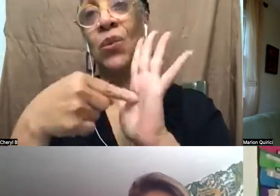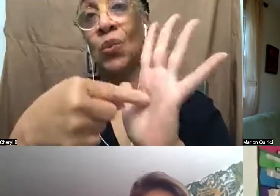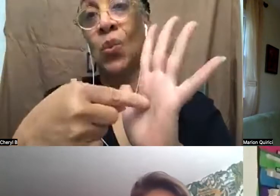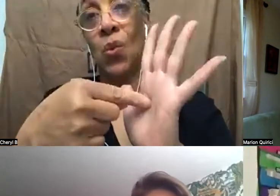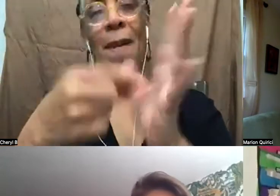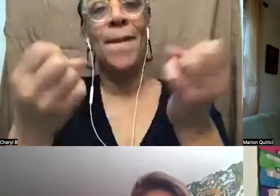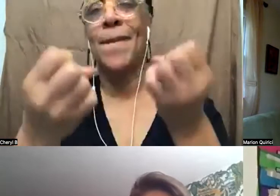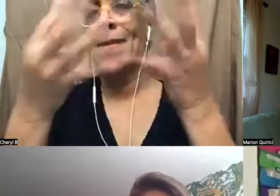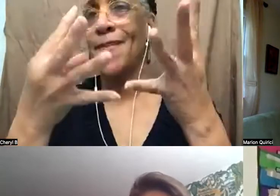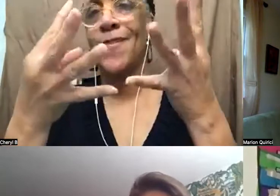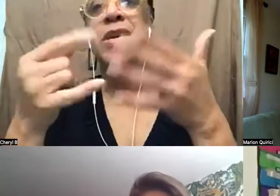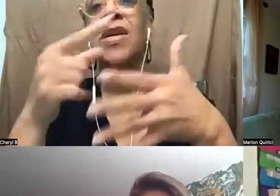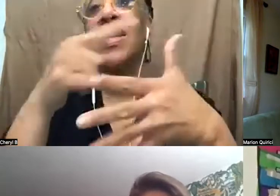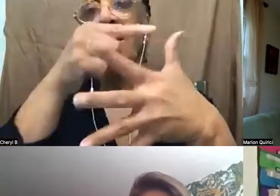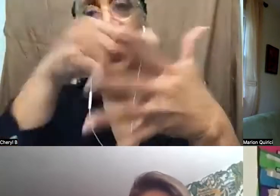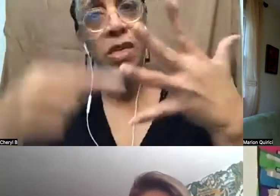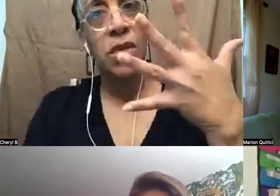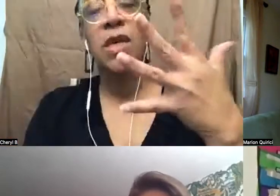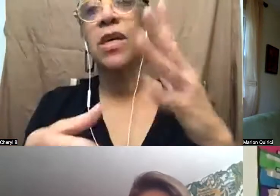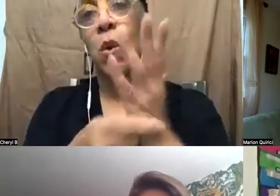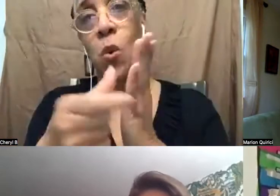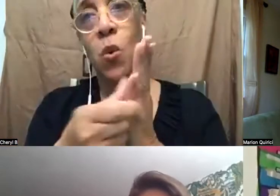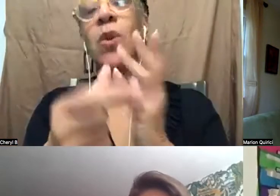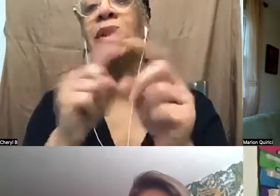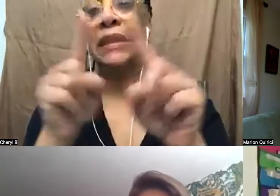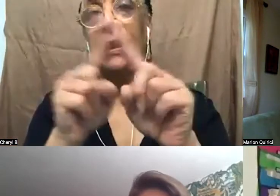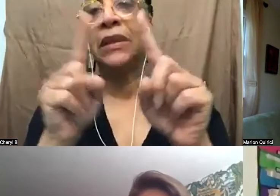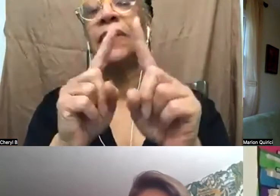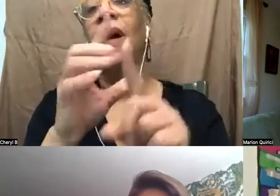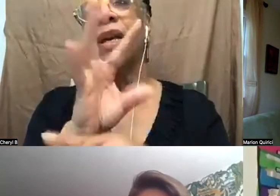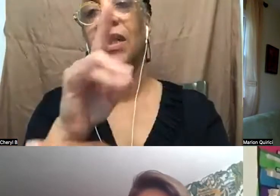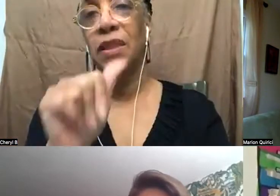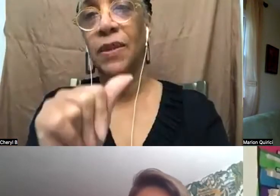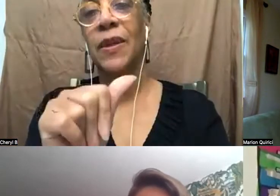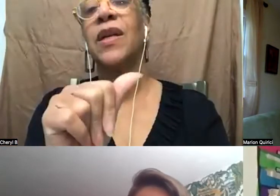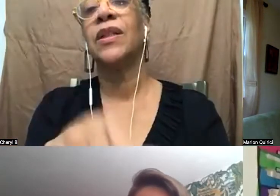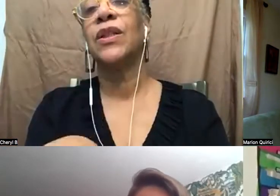publications including Orion Magazine and the Disability Studies Quarterly, and most recently in